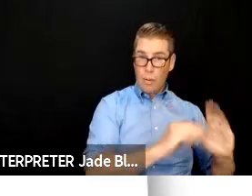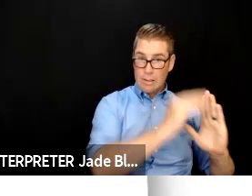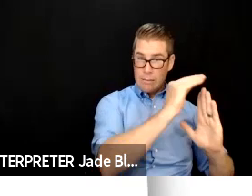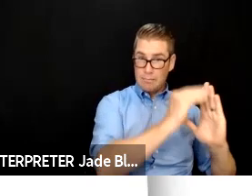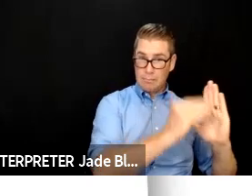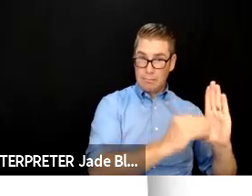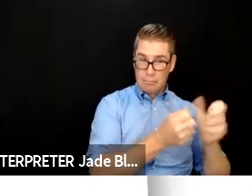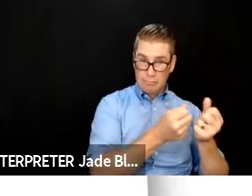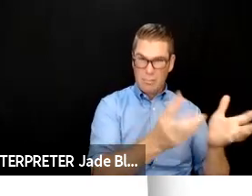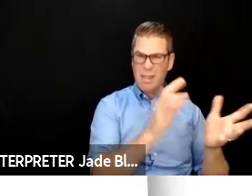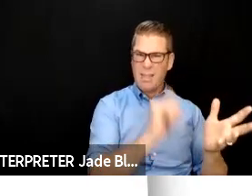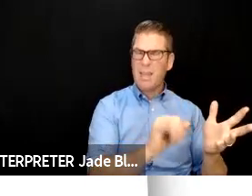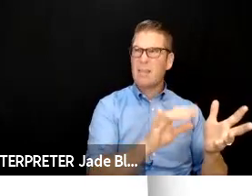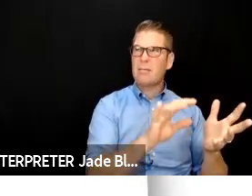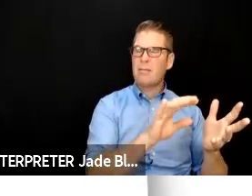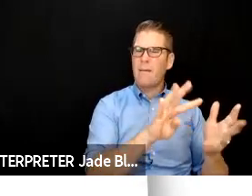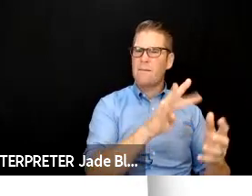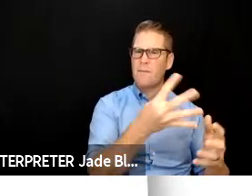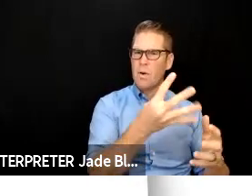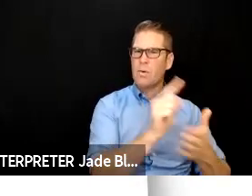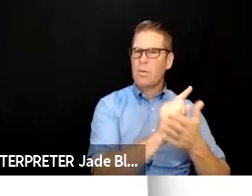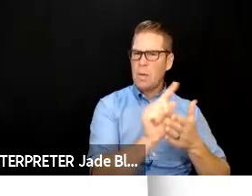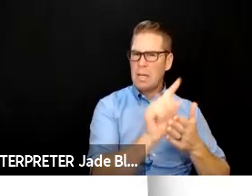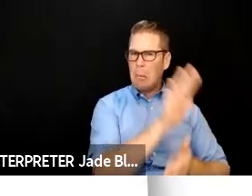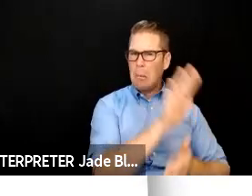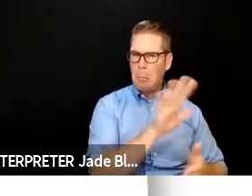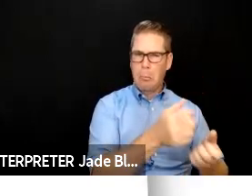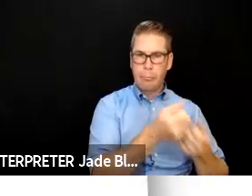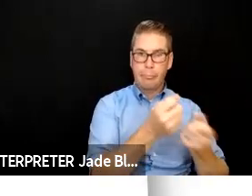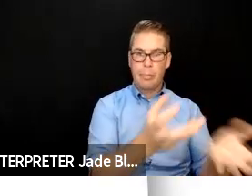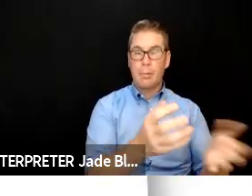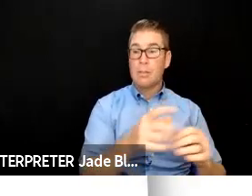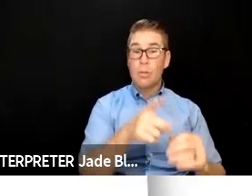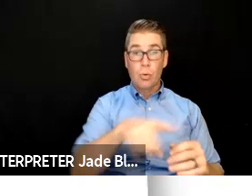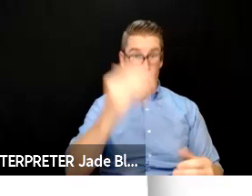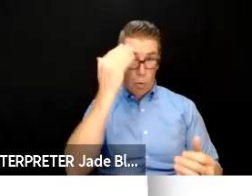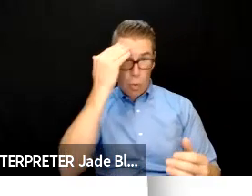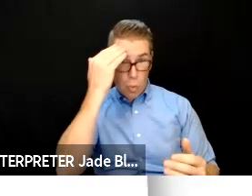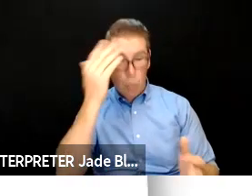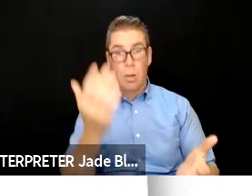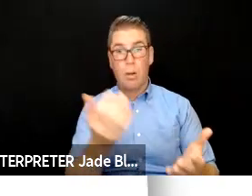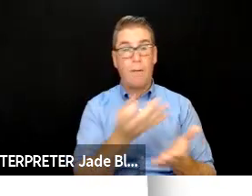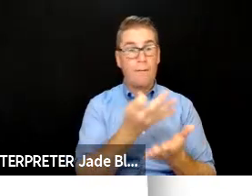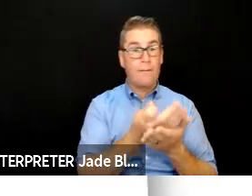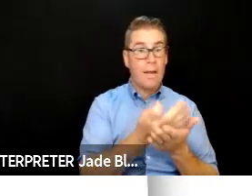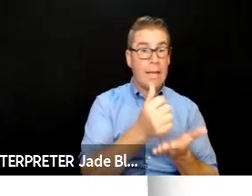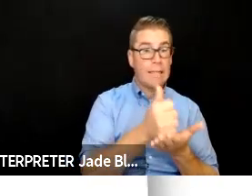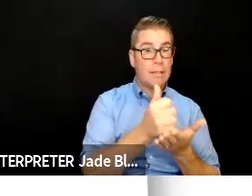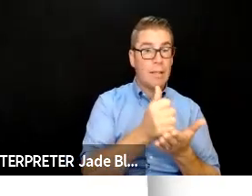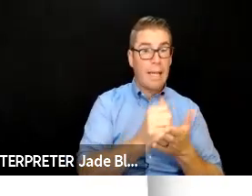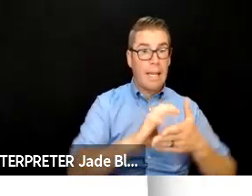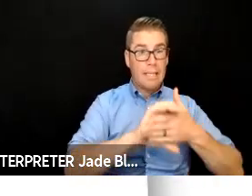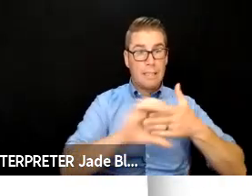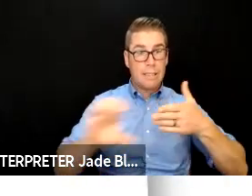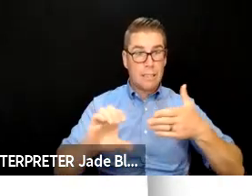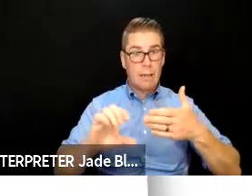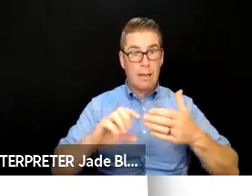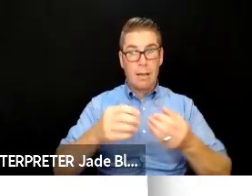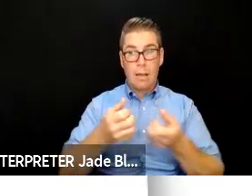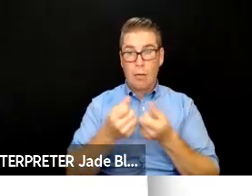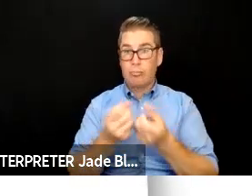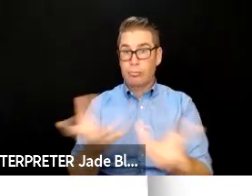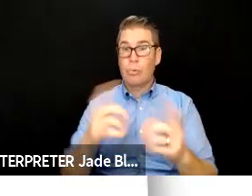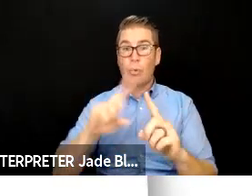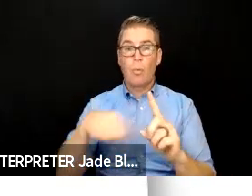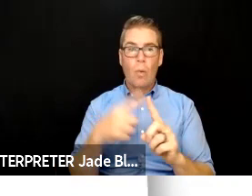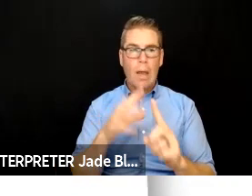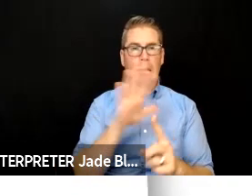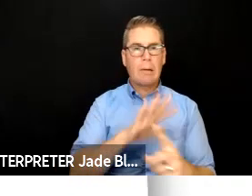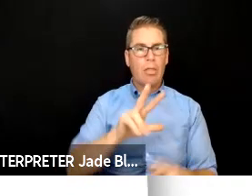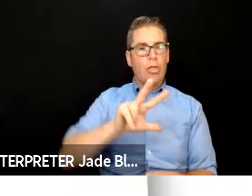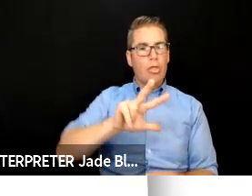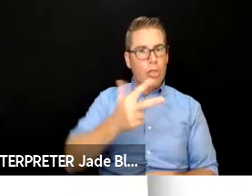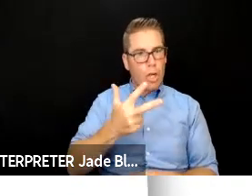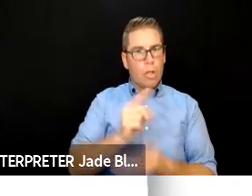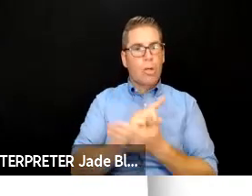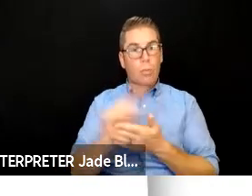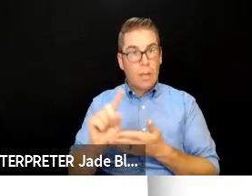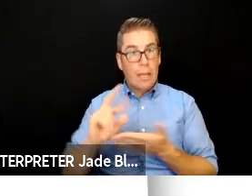Sally Potter: For those of you who know financial aid checks drop. And one of the checks drops at the beginning of the third week of the semester. And so students are getting a little chunk of money at that time.